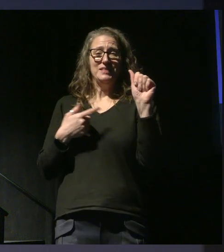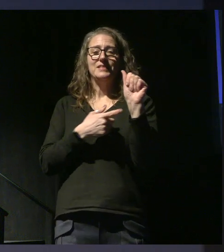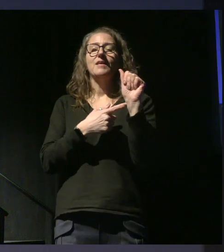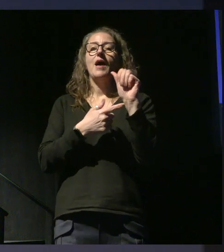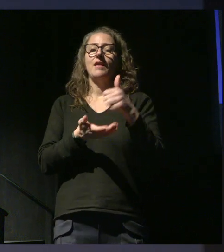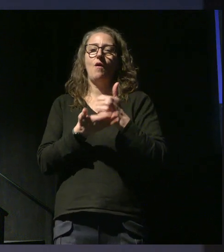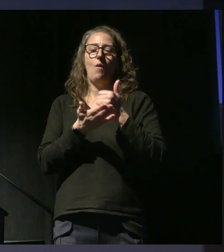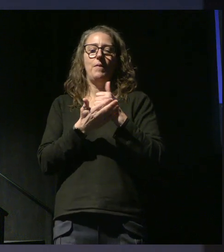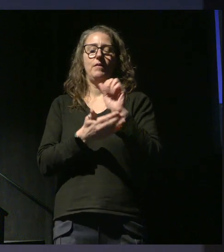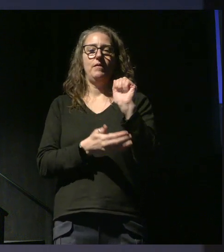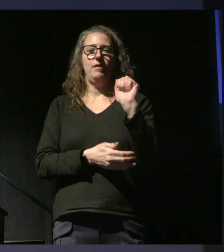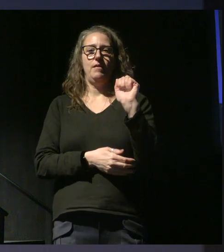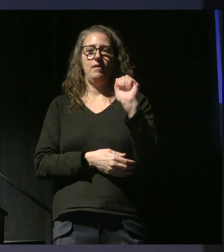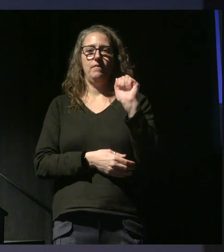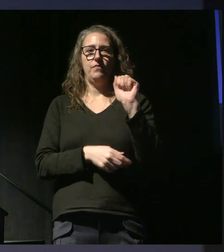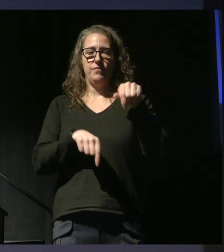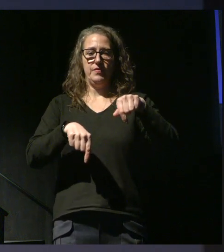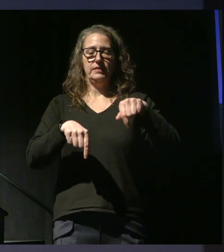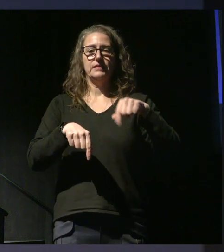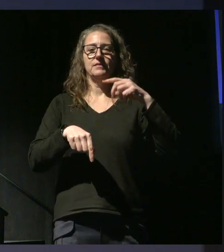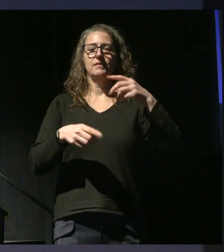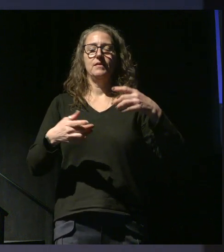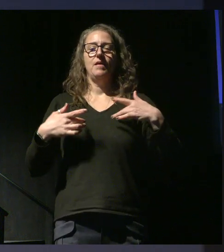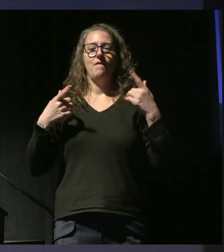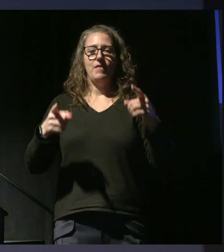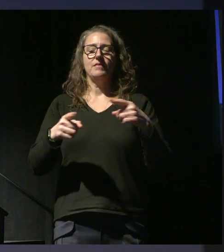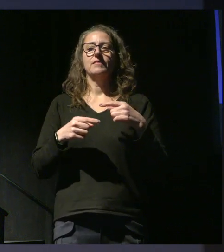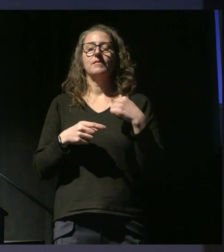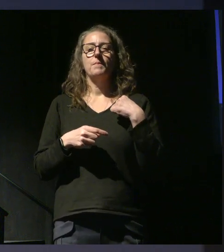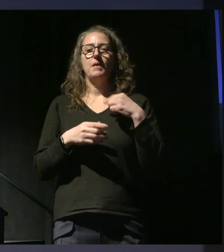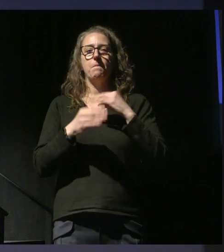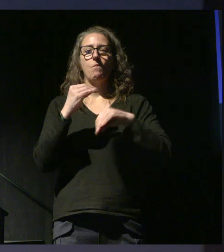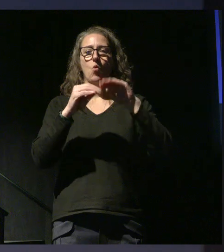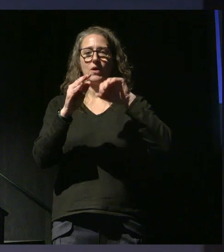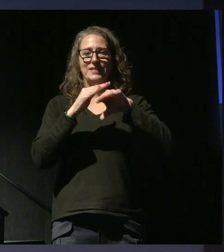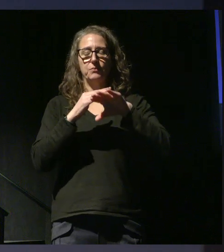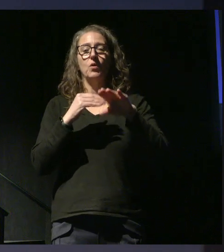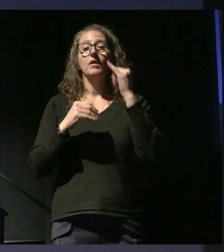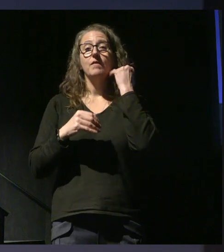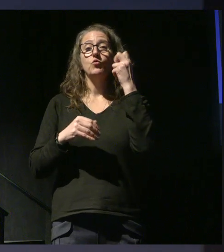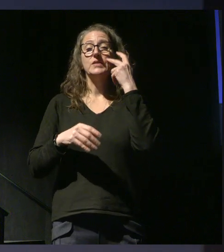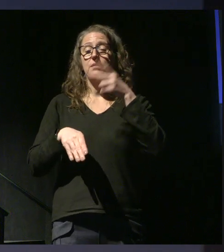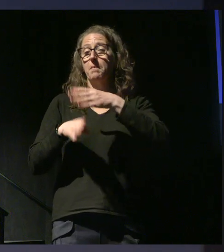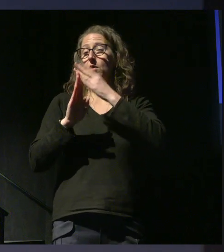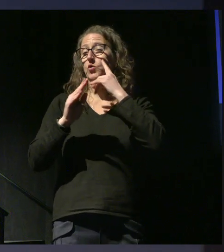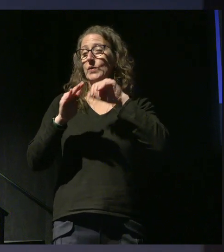Specifically if you see a barrier to accessibility, let us know by calling or texting our accessibility hotline